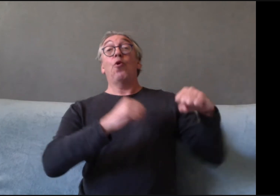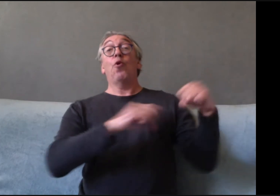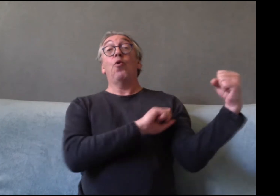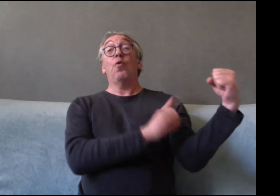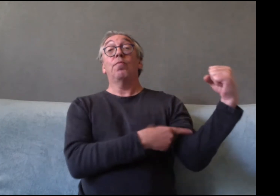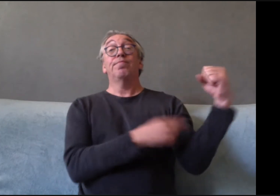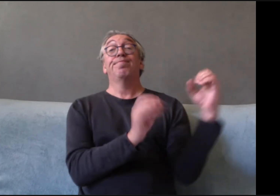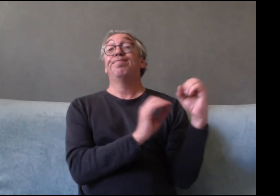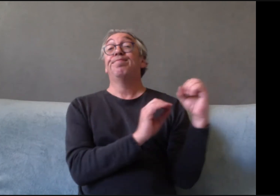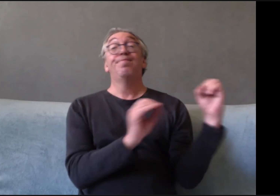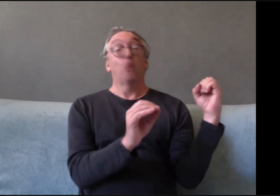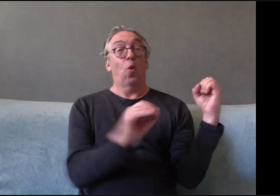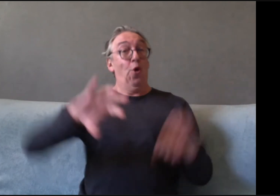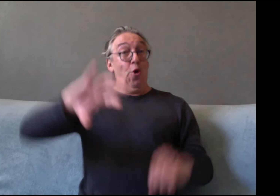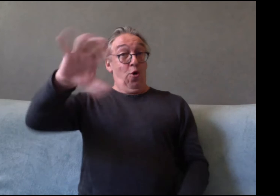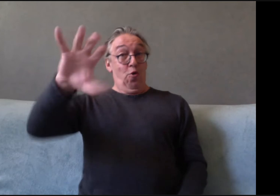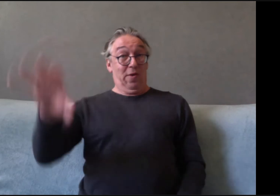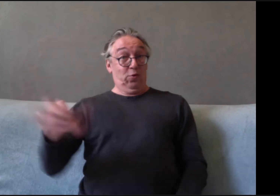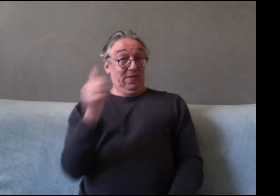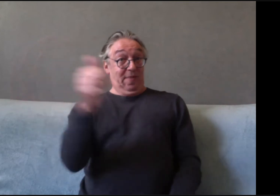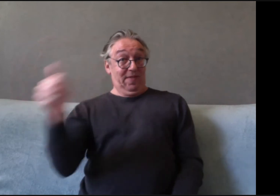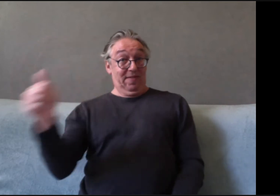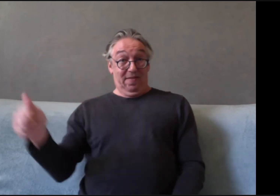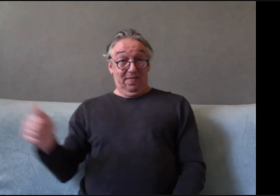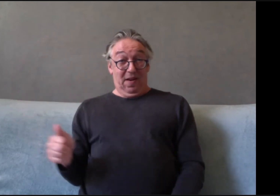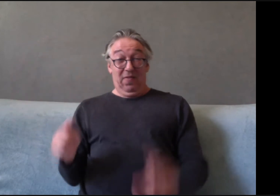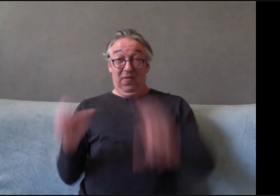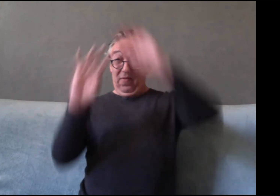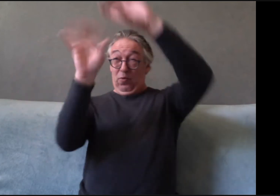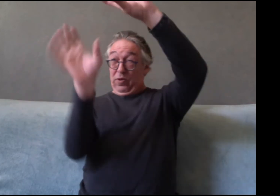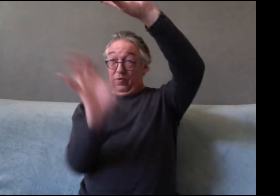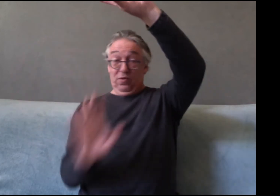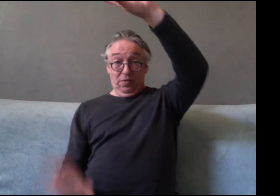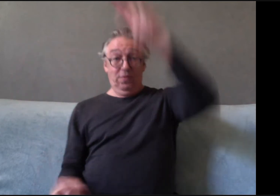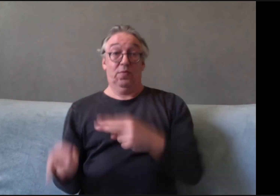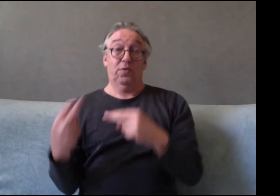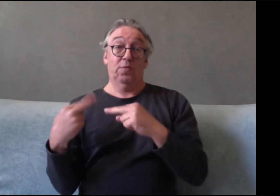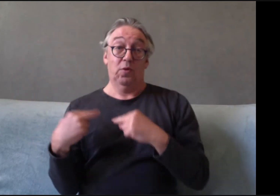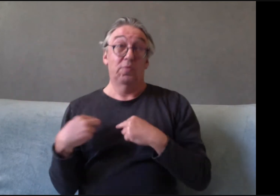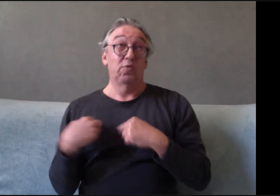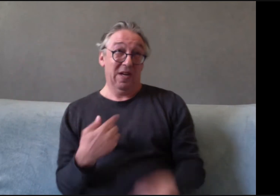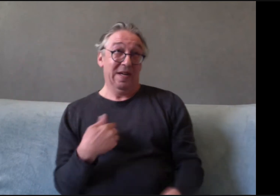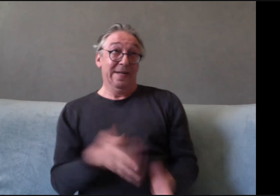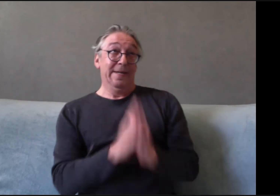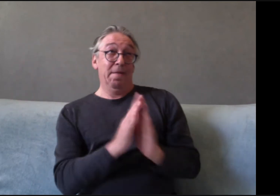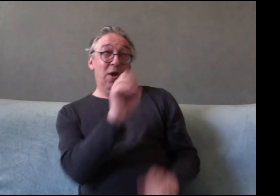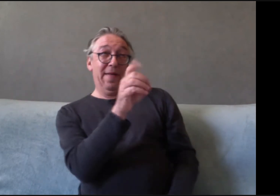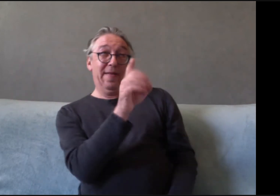I propose to EDF for this issue to take a particular task force